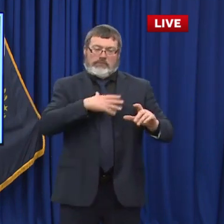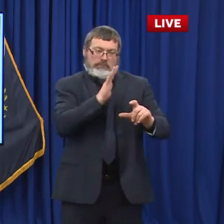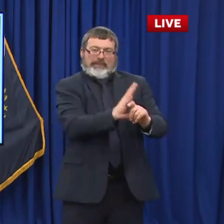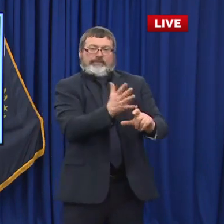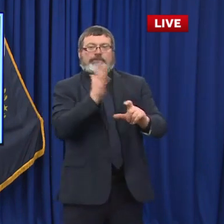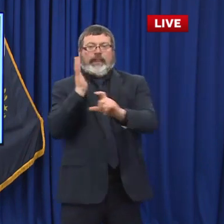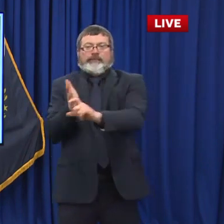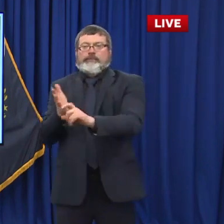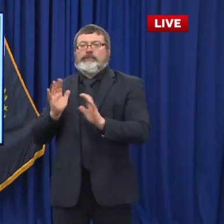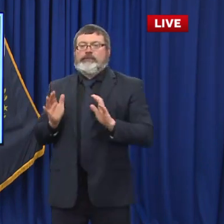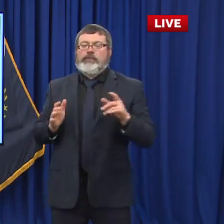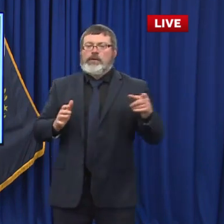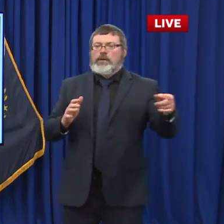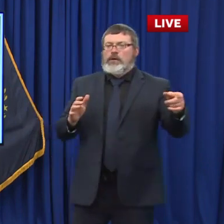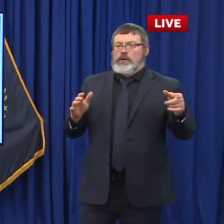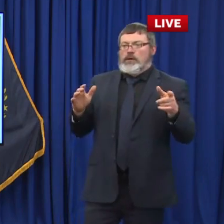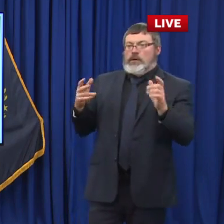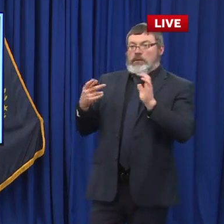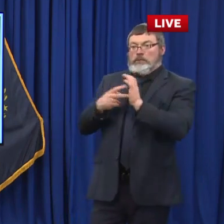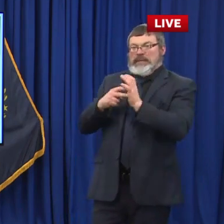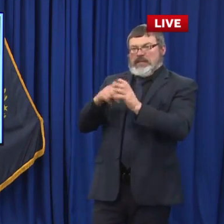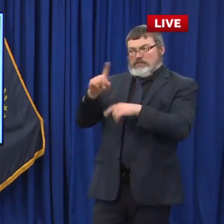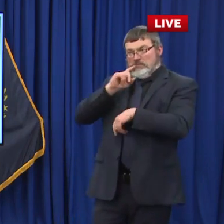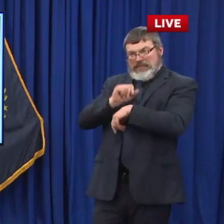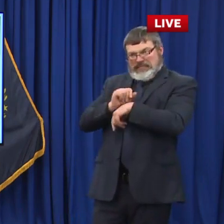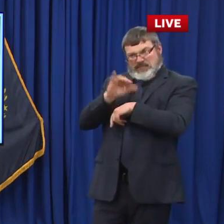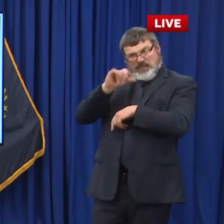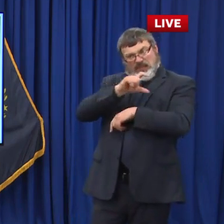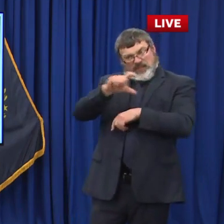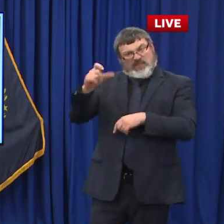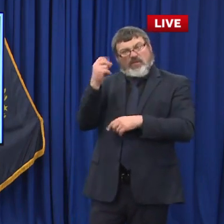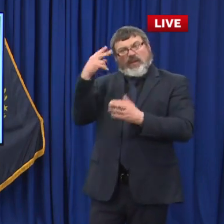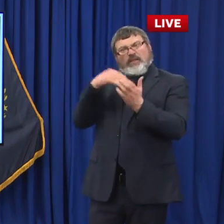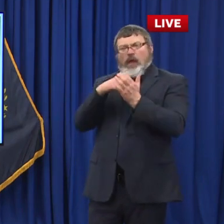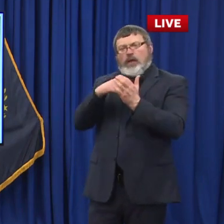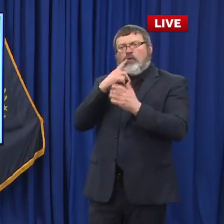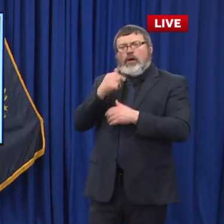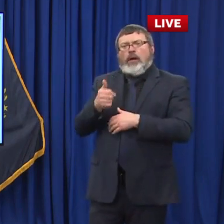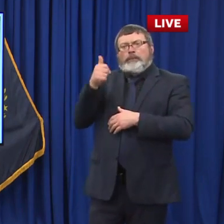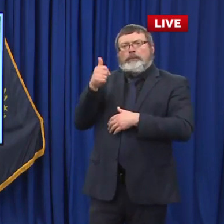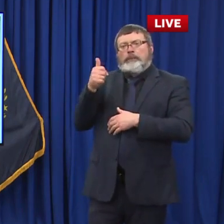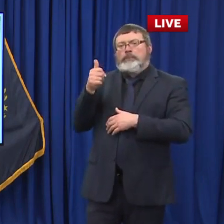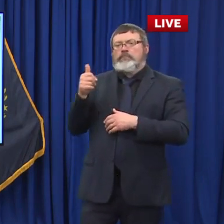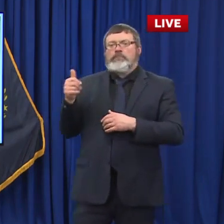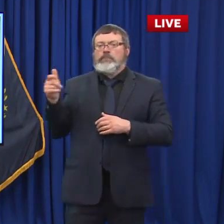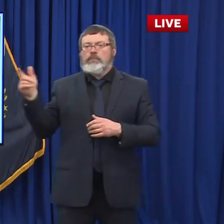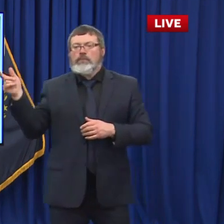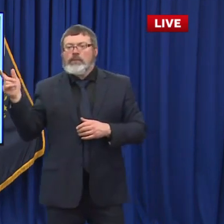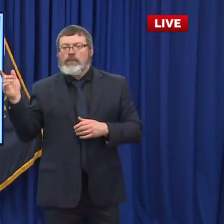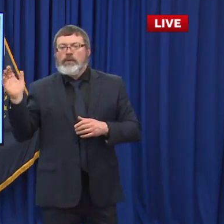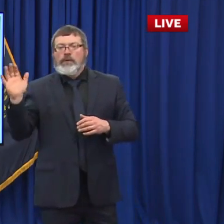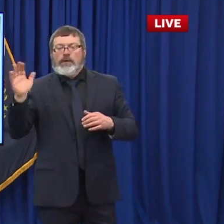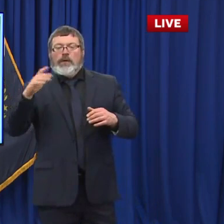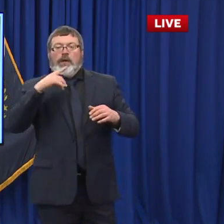IT HAS TO BE A COMPLETE DOSE FROM ONE VIA. HOW MUCH DOES THAT EXPAND OUR SUPPLY?